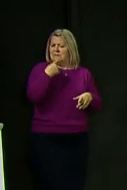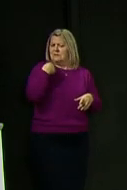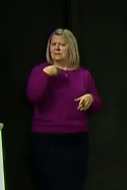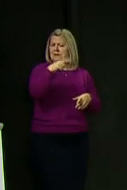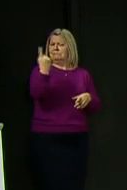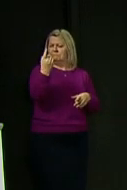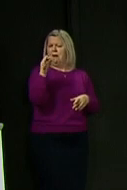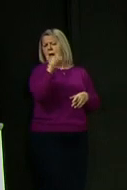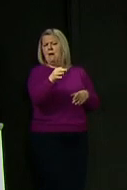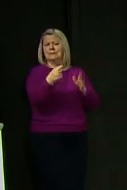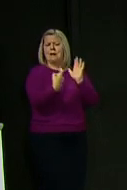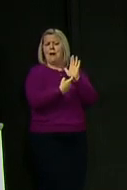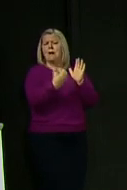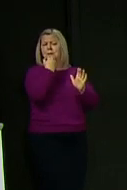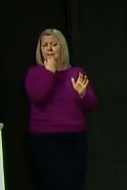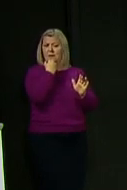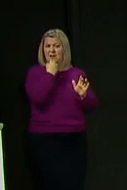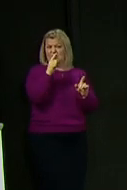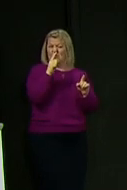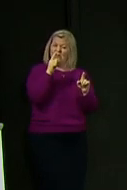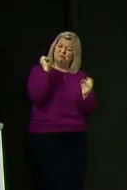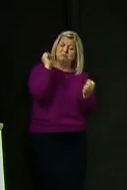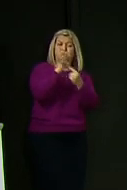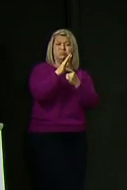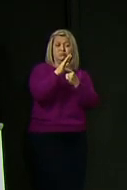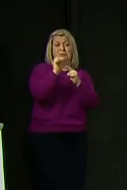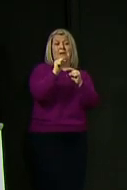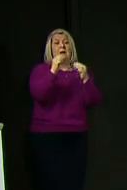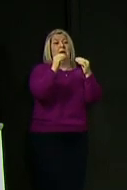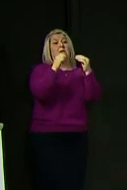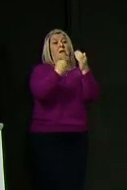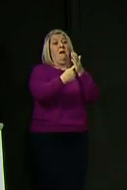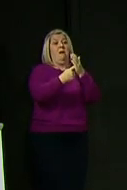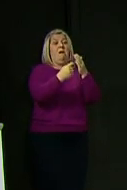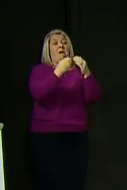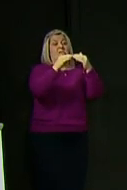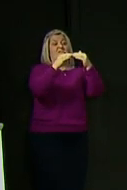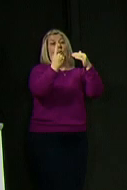the key to progress is a reduction of the R number. Opponents have written to you today